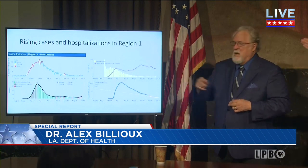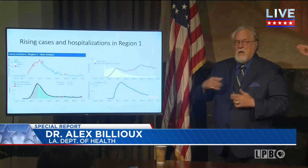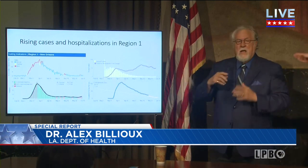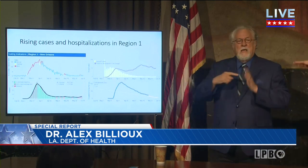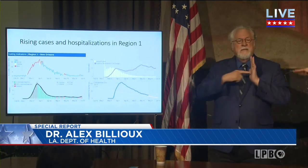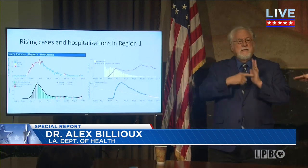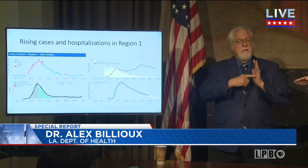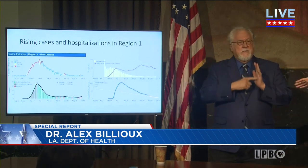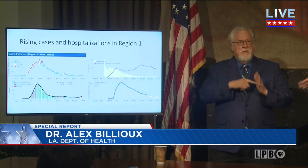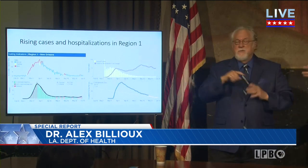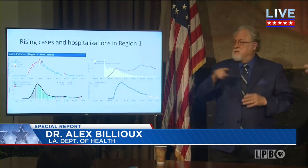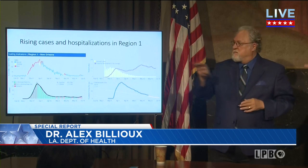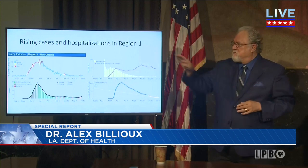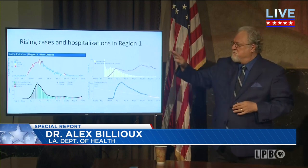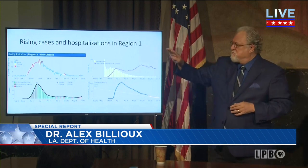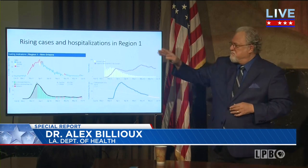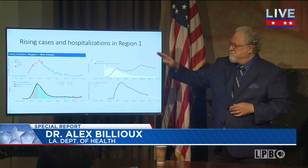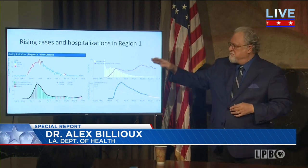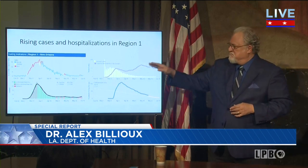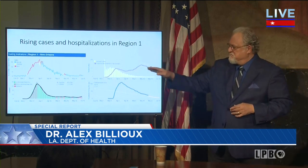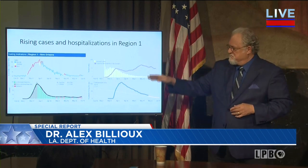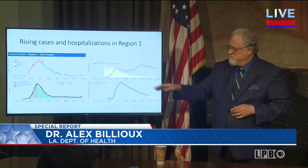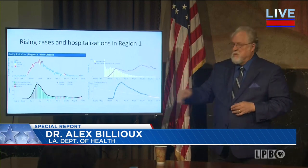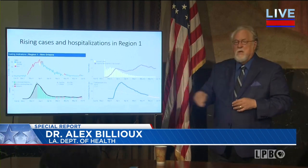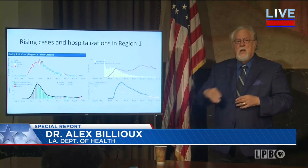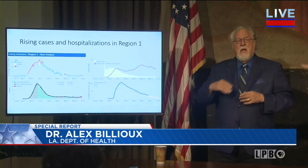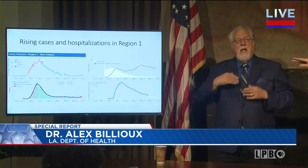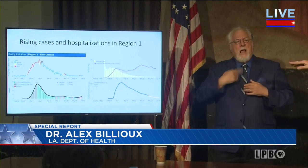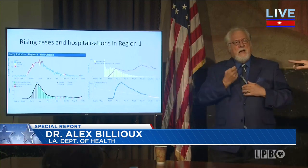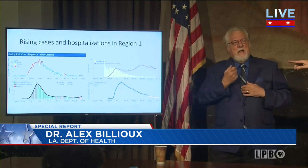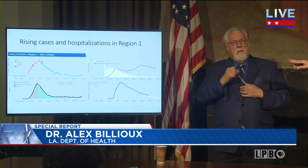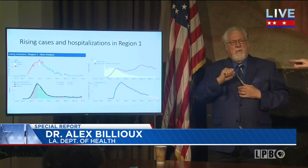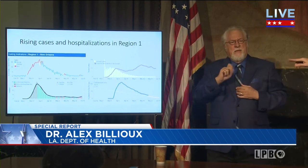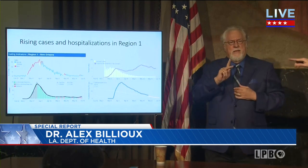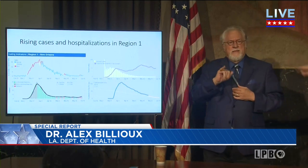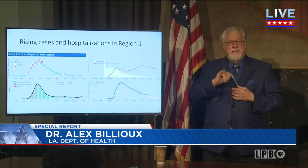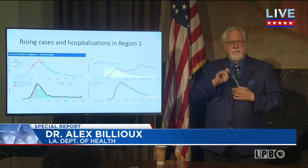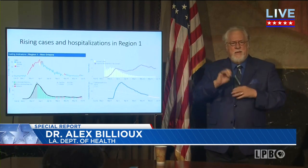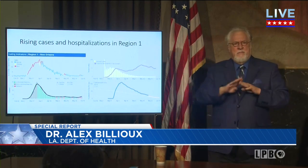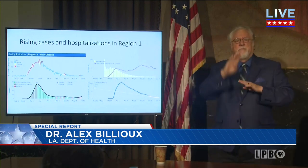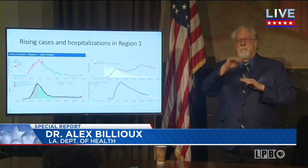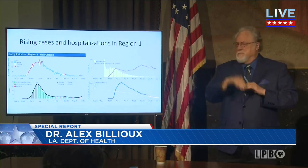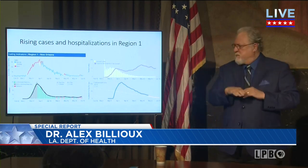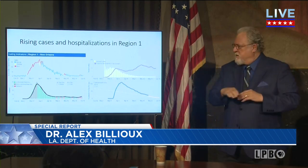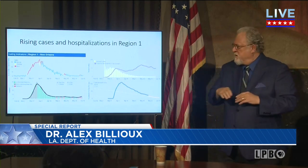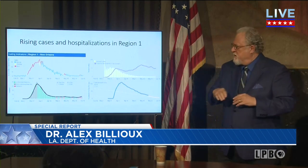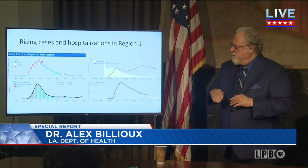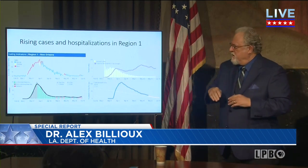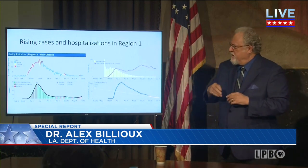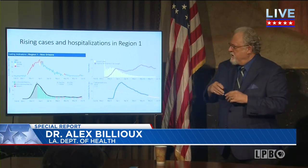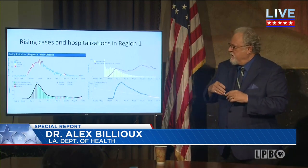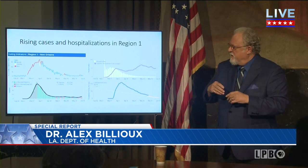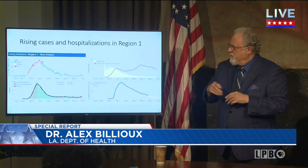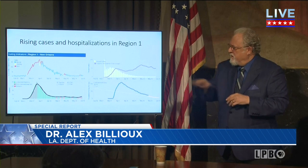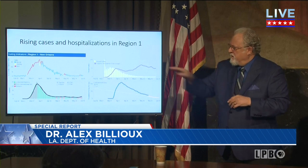CONTINUING TO DO IS DRILL DOWN TO THE REGION LEVEL. REGION 1 WHEN YOU SEE SYMPTOMS OF COVID GENERALLY COMING DOWN